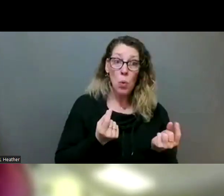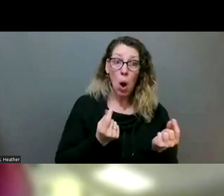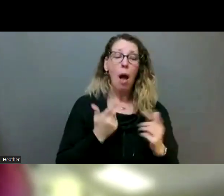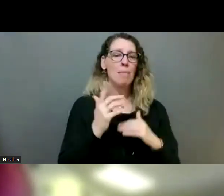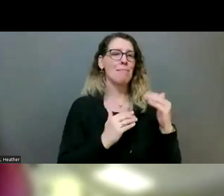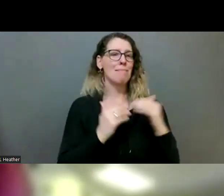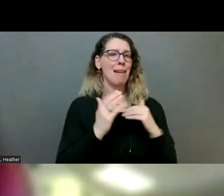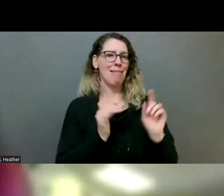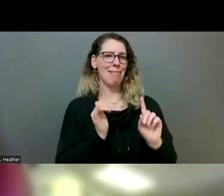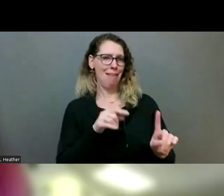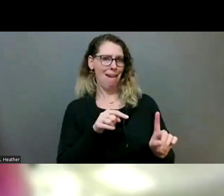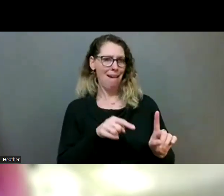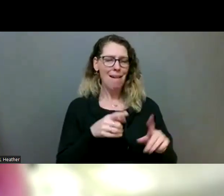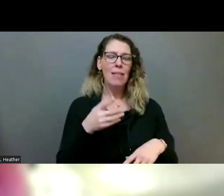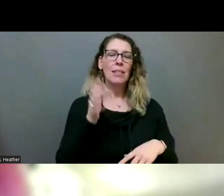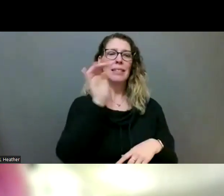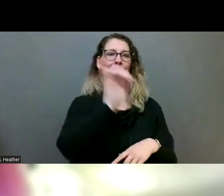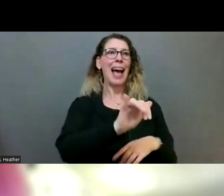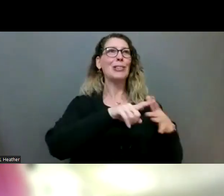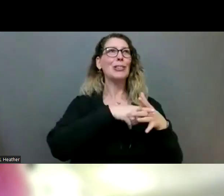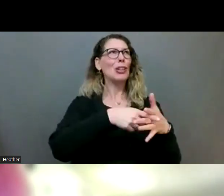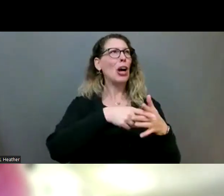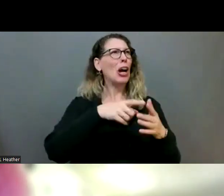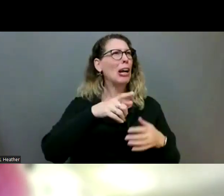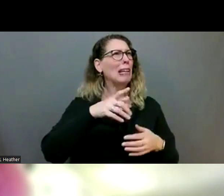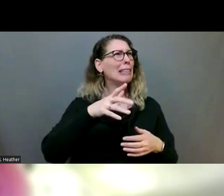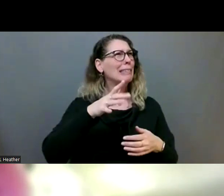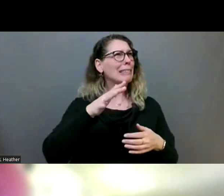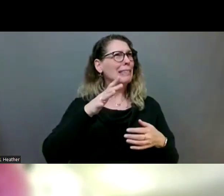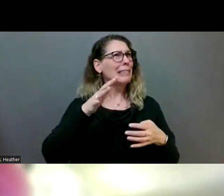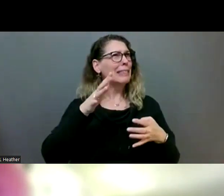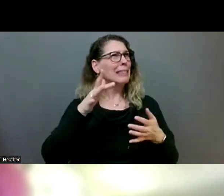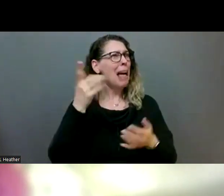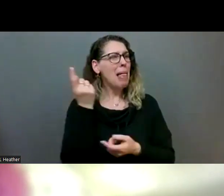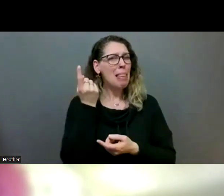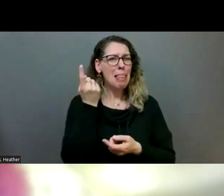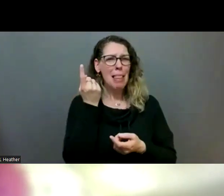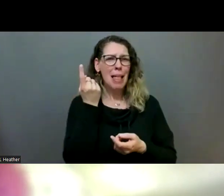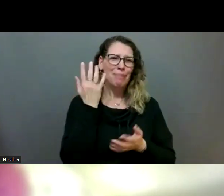that work started late, early last year but really a little later of the previous